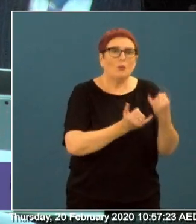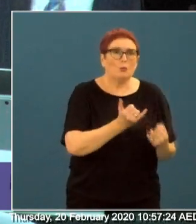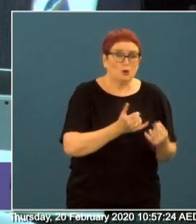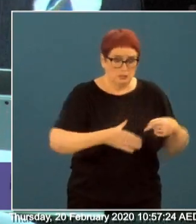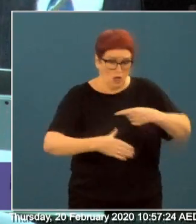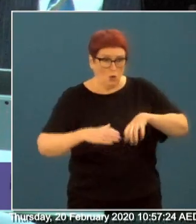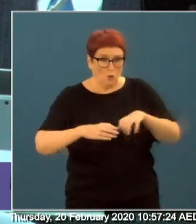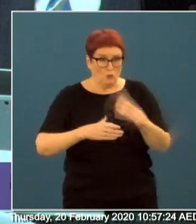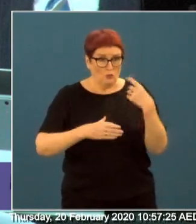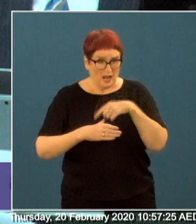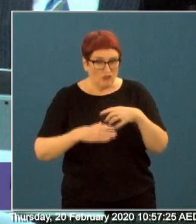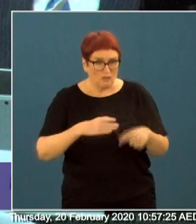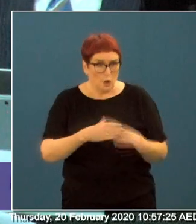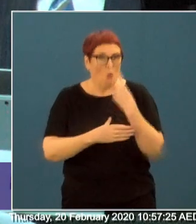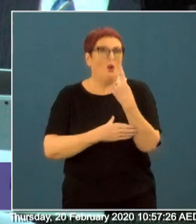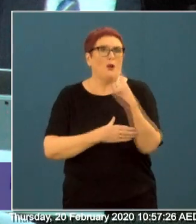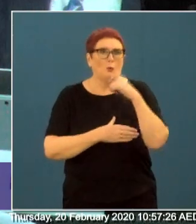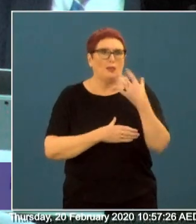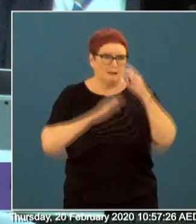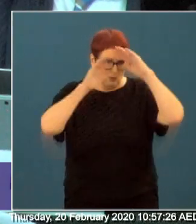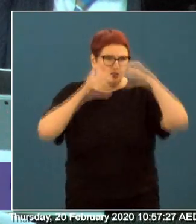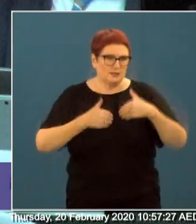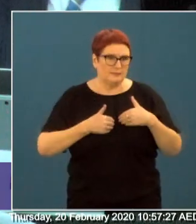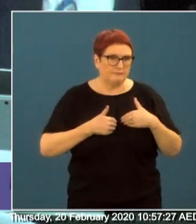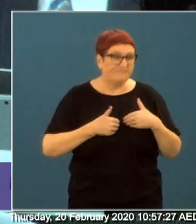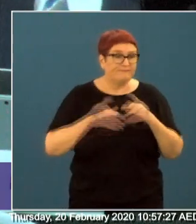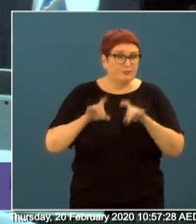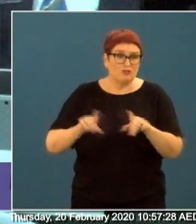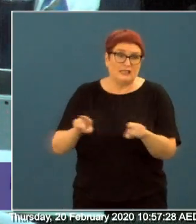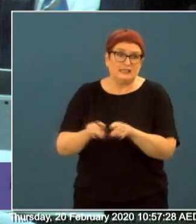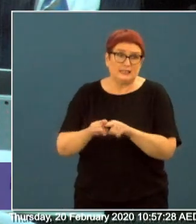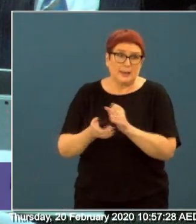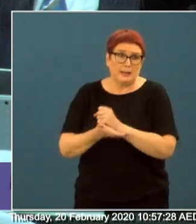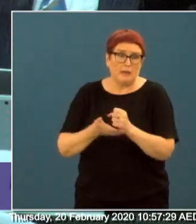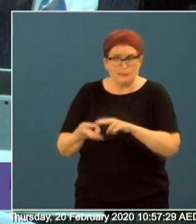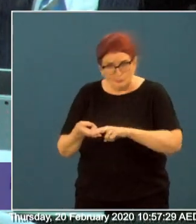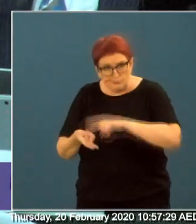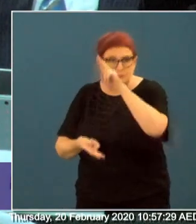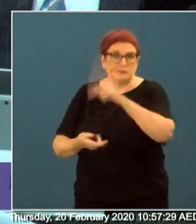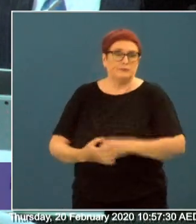And that: The Australian statistics reflect this rise with a 79 per cent